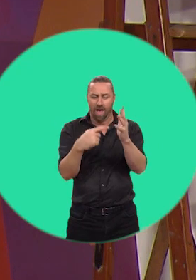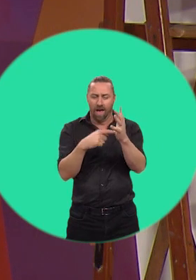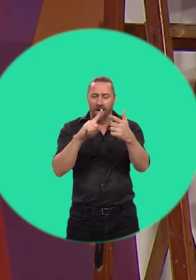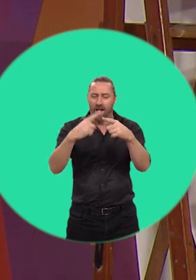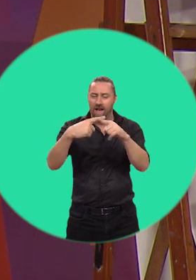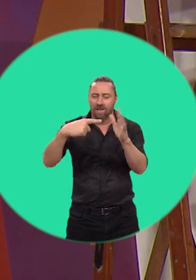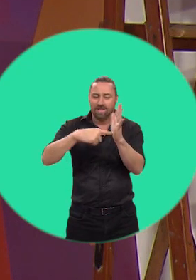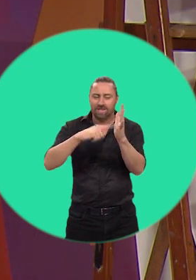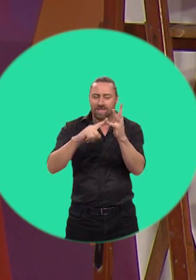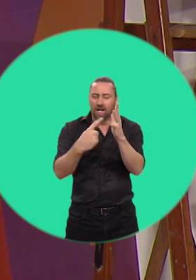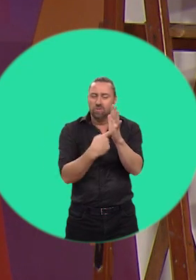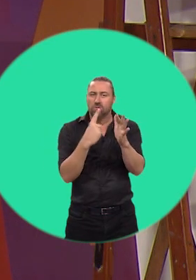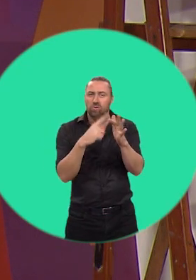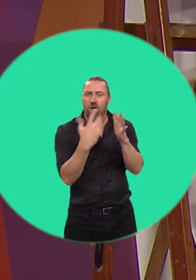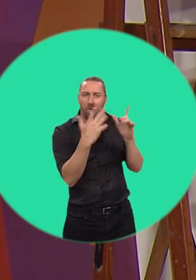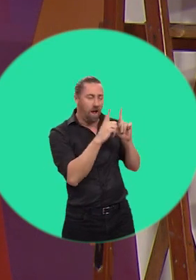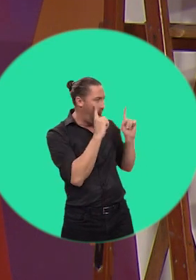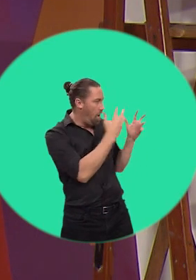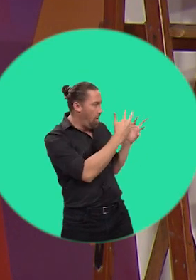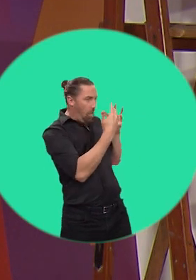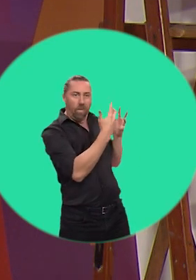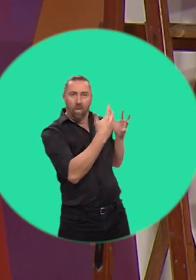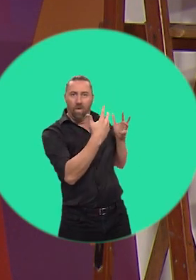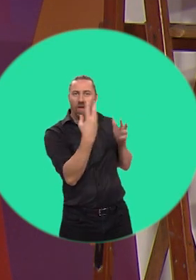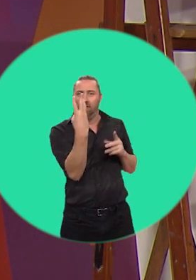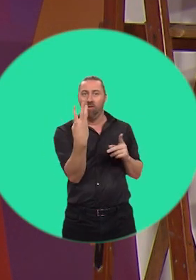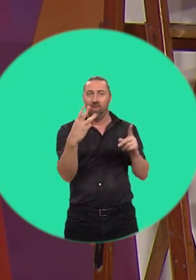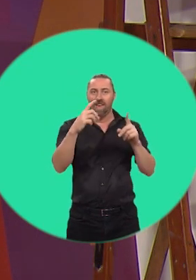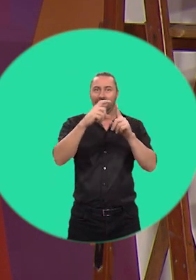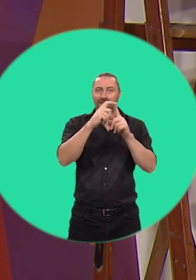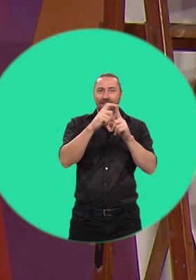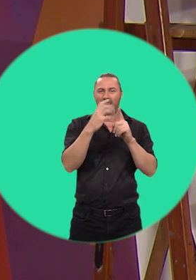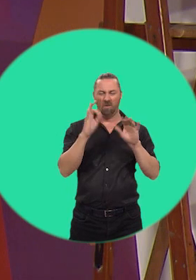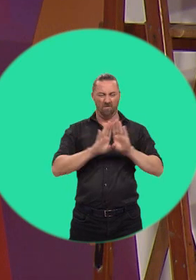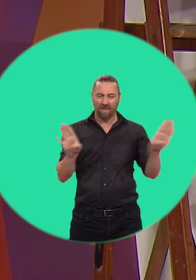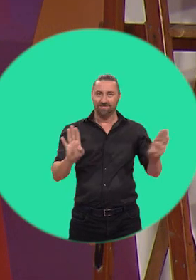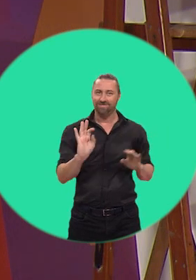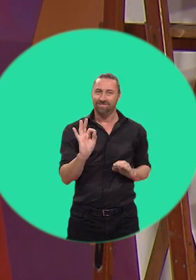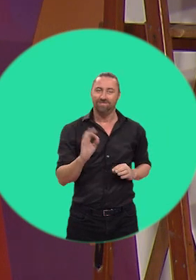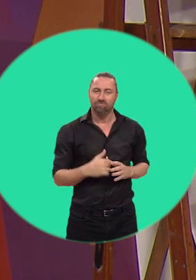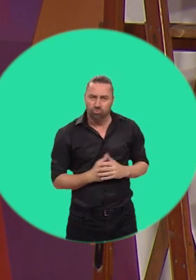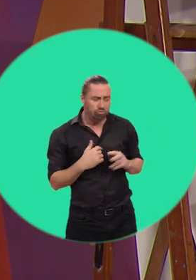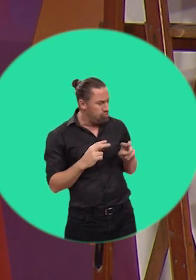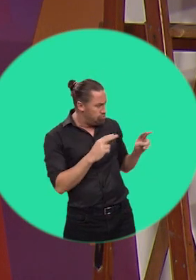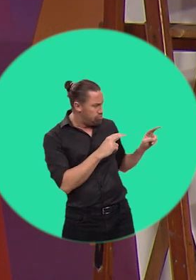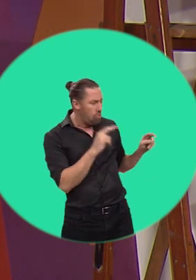See how it looks really good, how they're not all flat, they're sticking out, making it look very 3D. Now once I think I'm happy with my water,